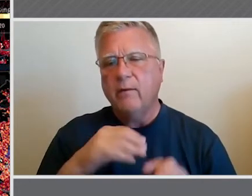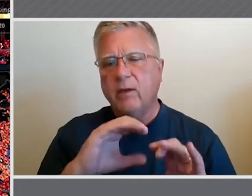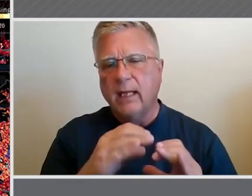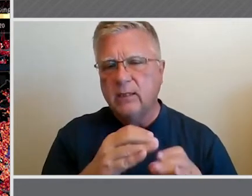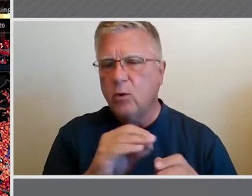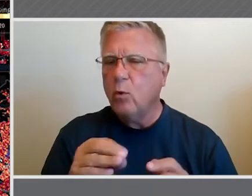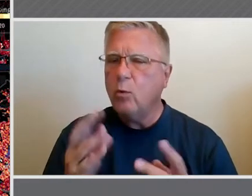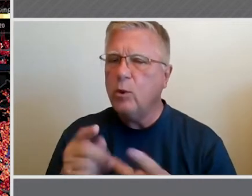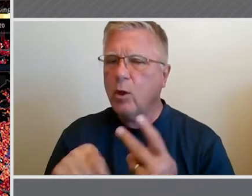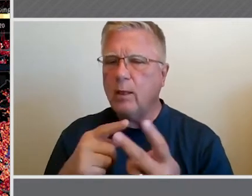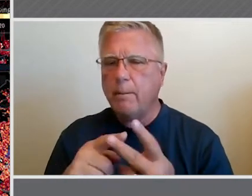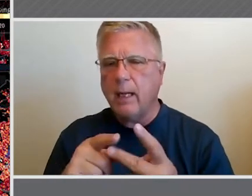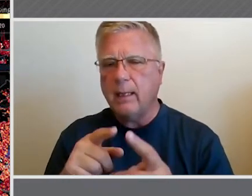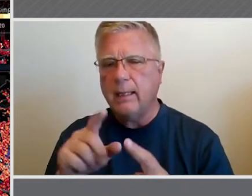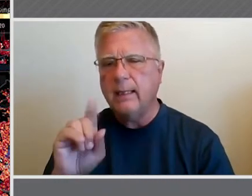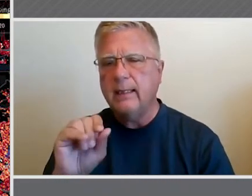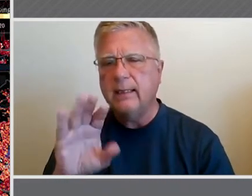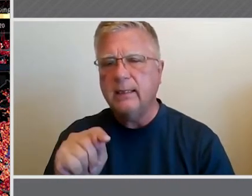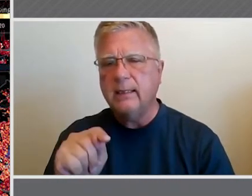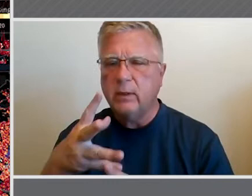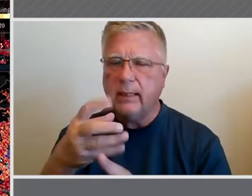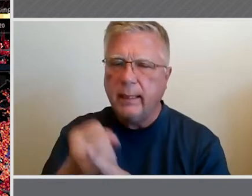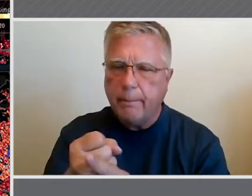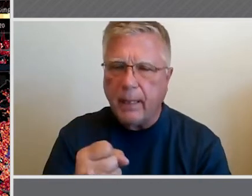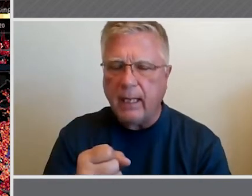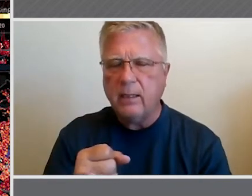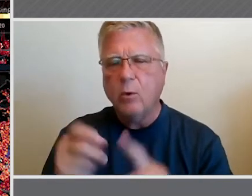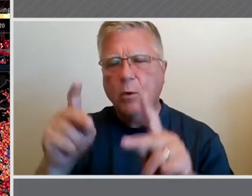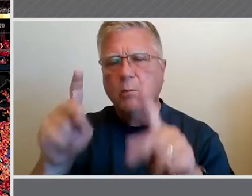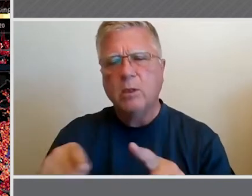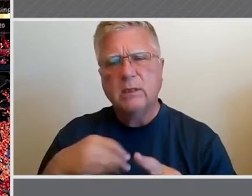where somebody has a policy that even though it seems neutral on his